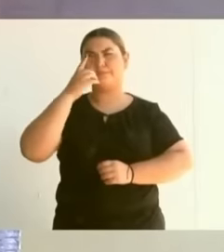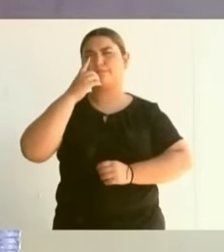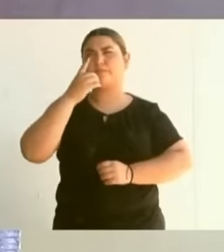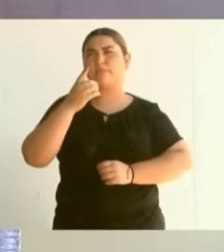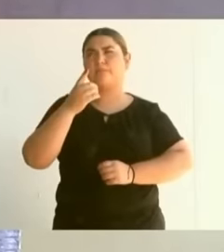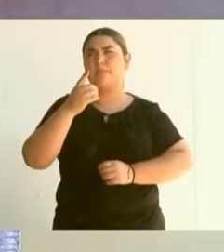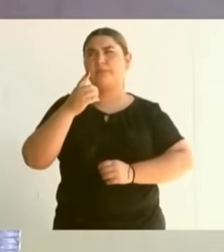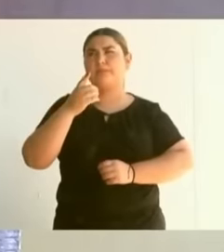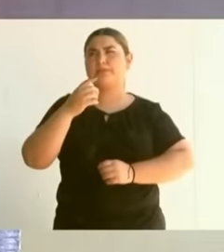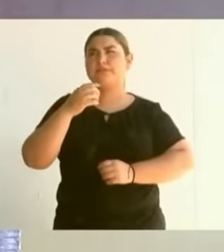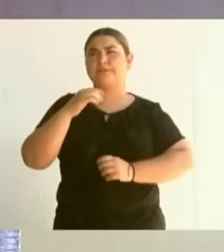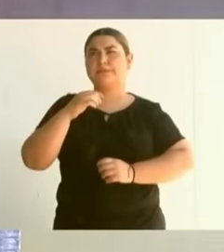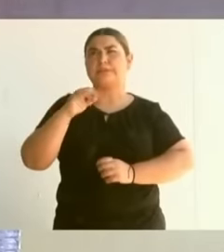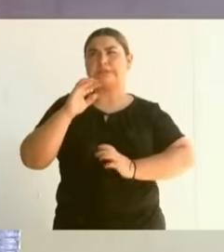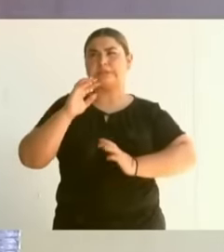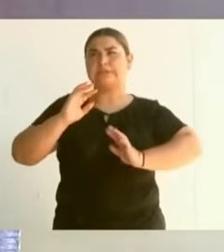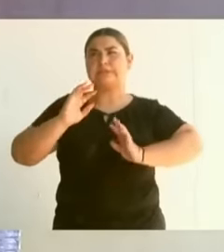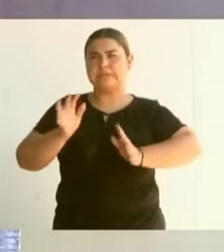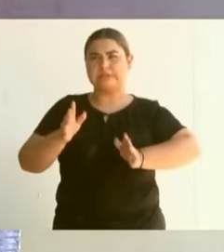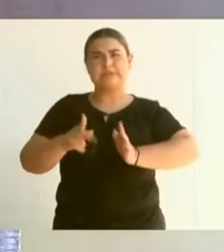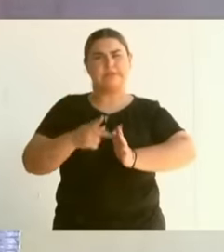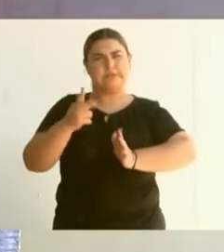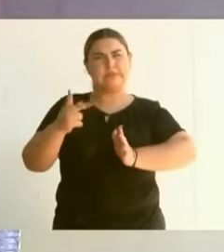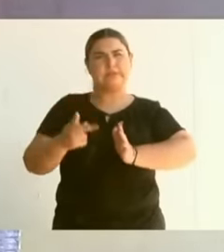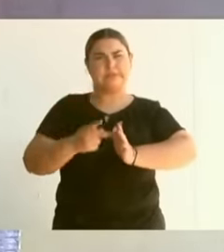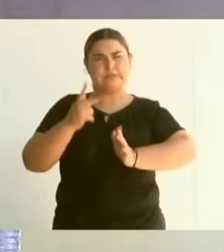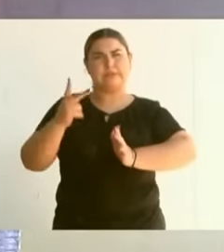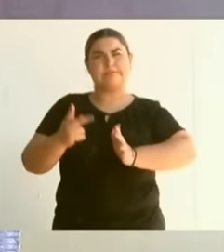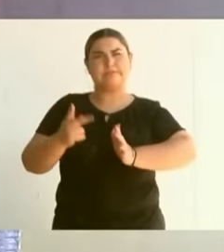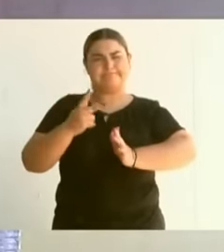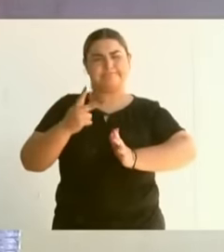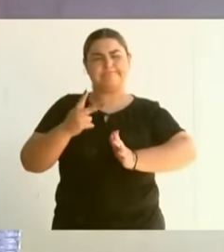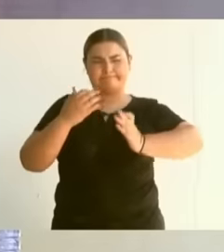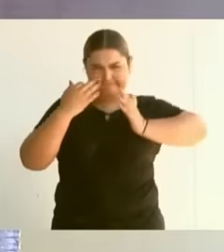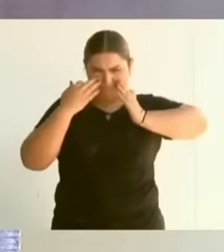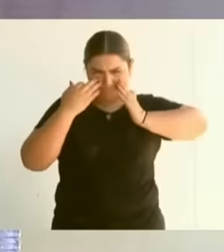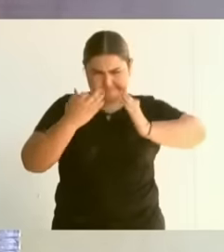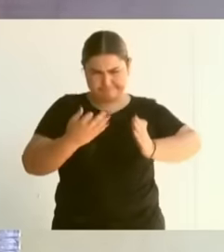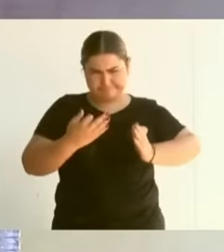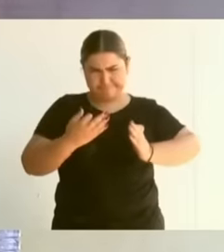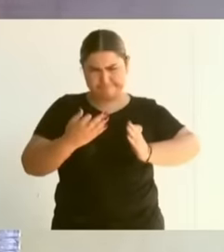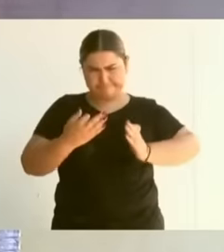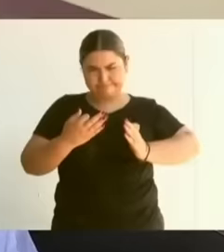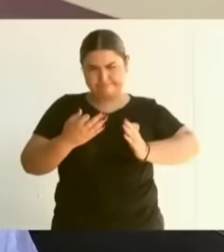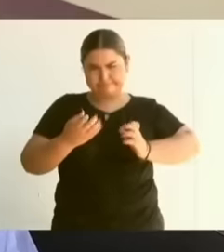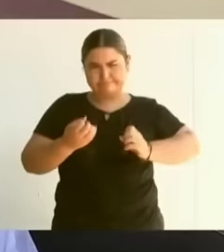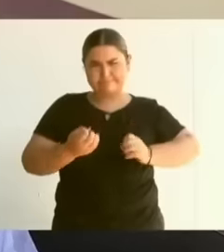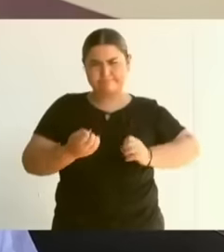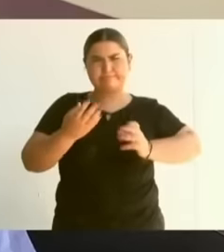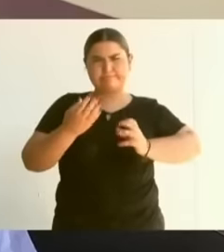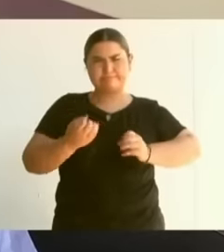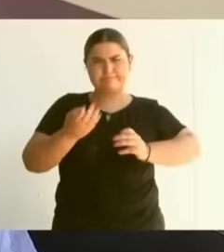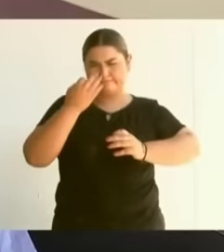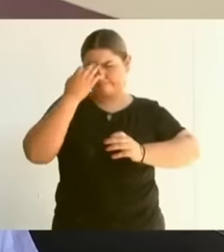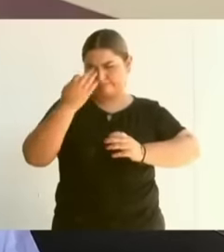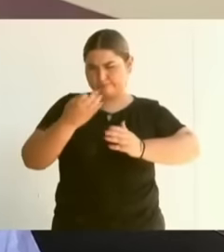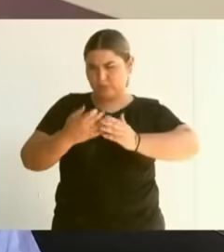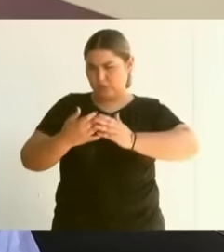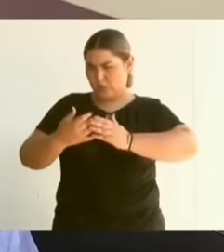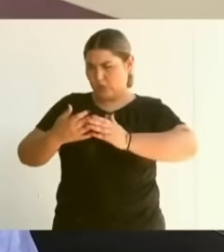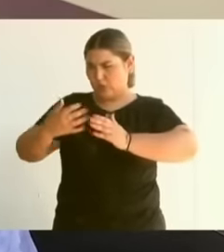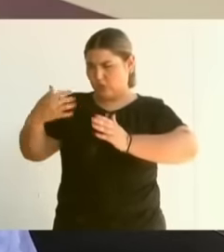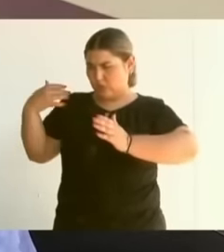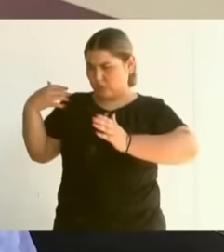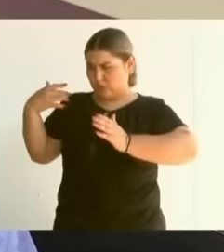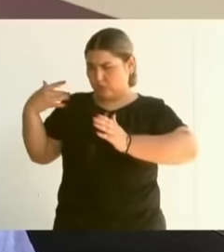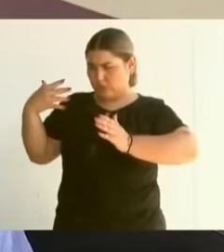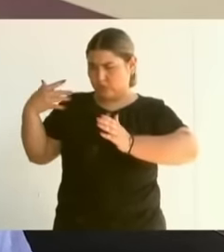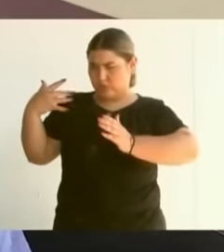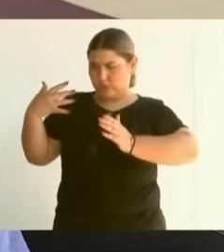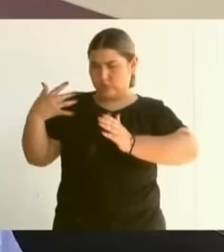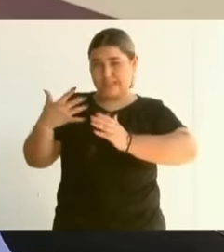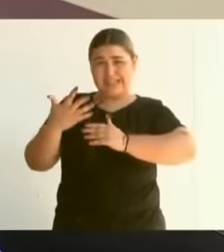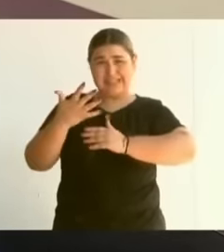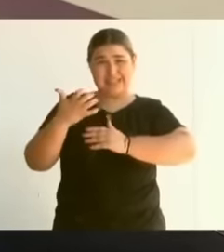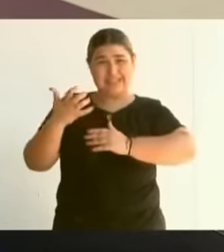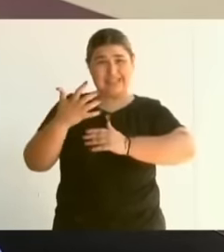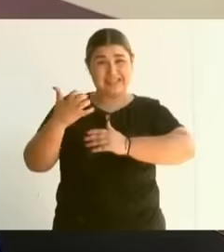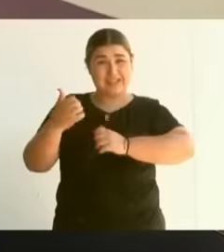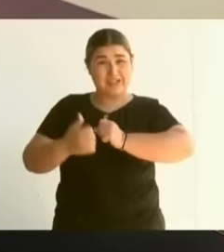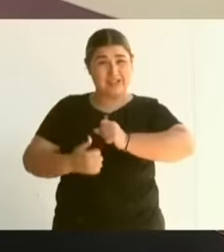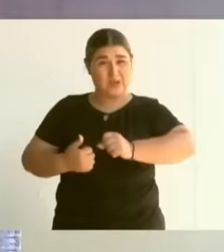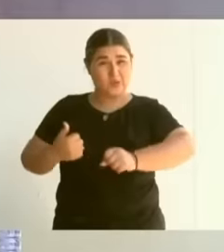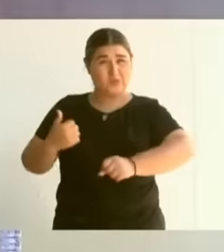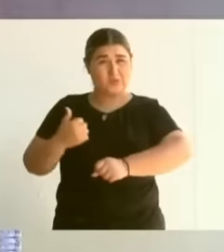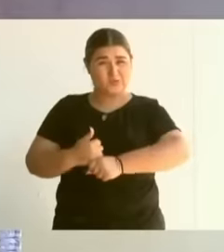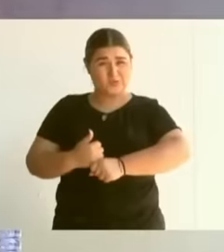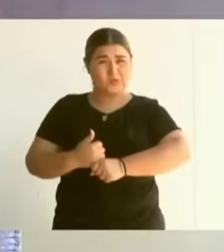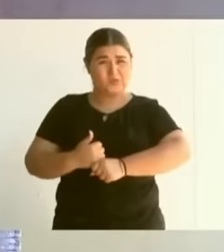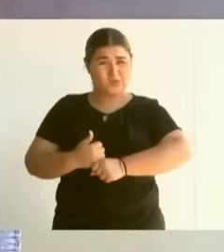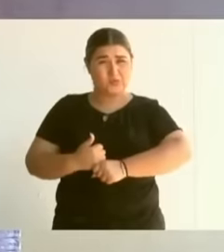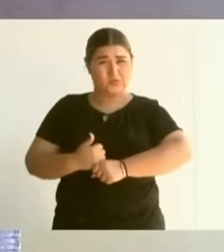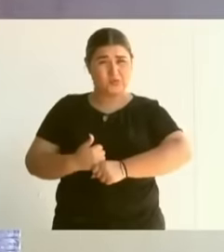proven that in at least 500 years, five centuries, a woman had not ruled in